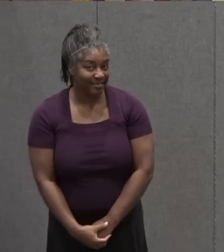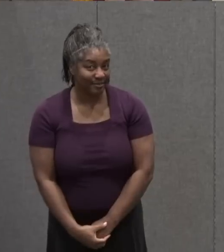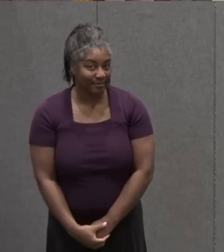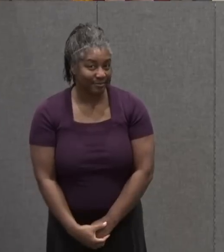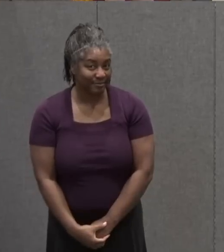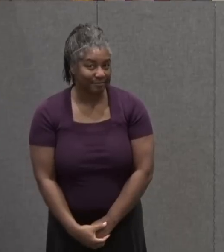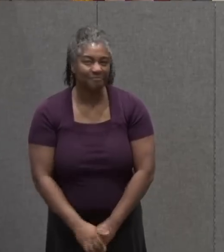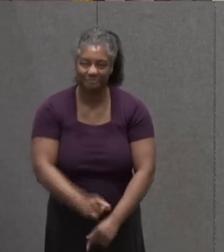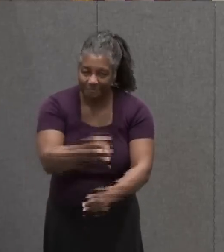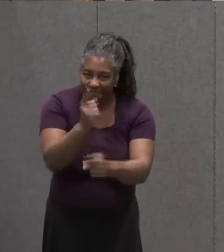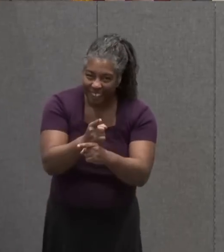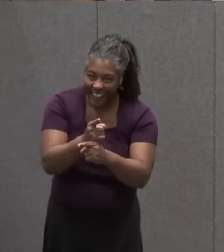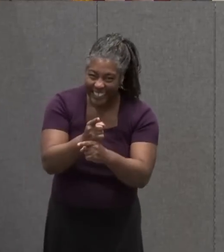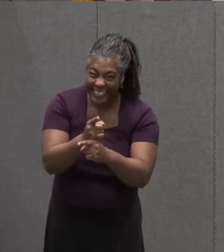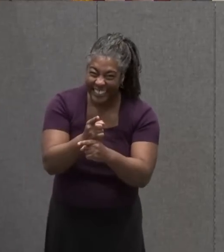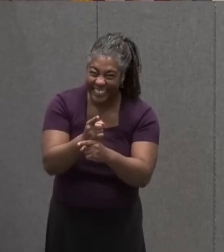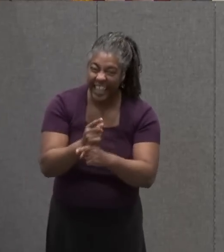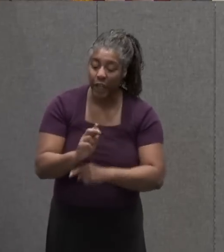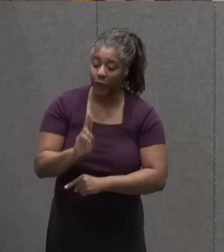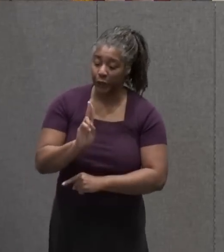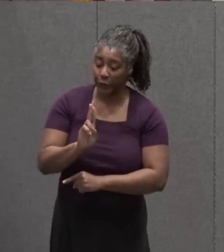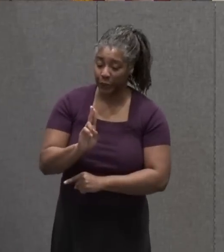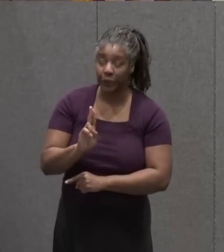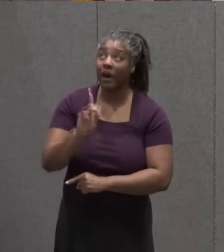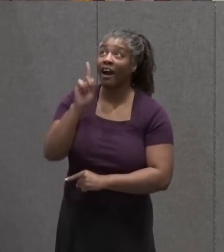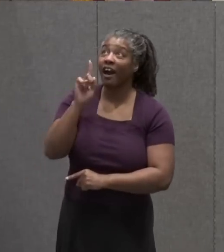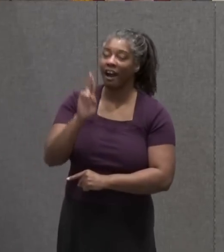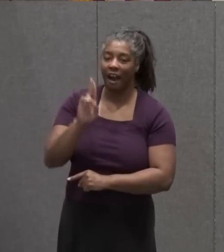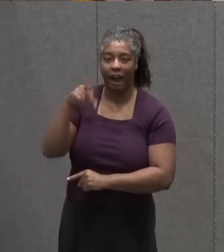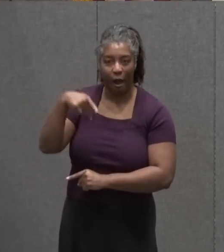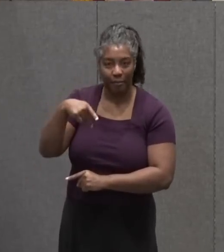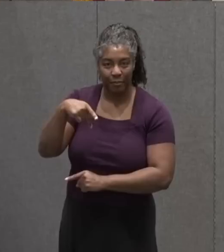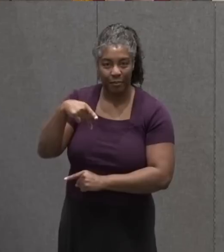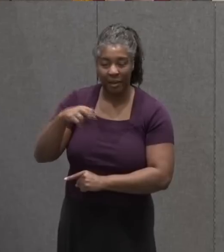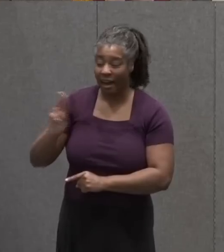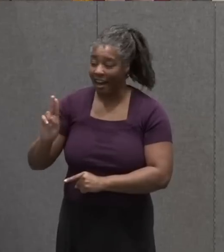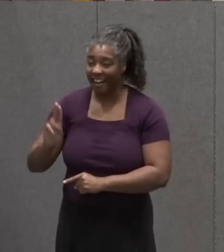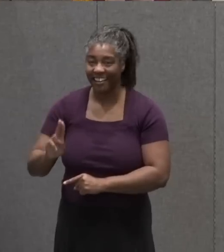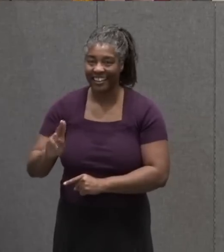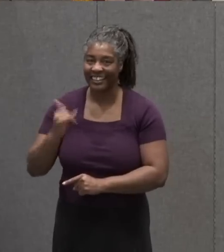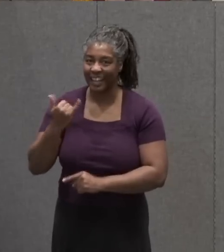That's right u, up, U let's sky write it.